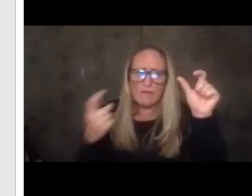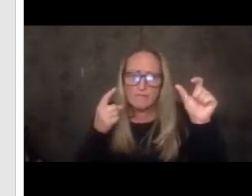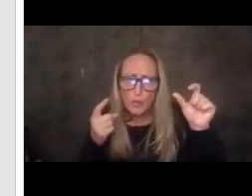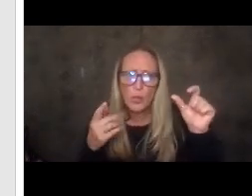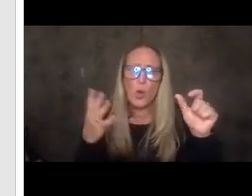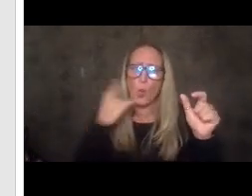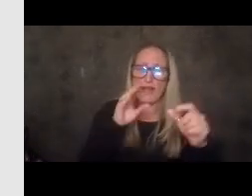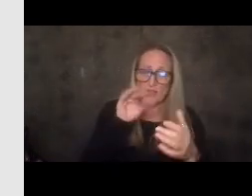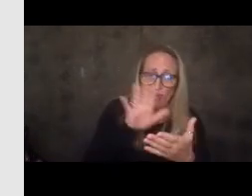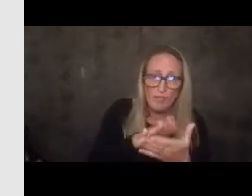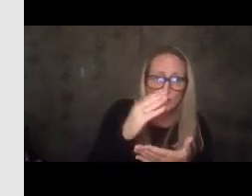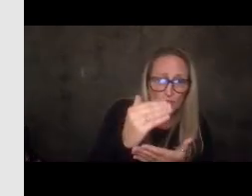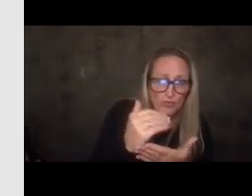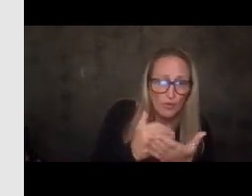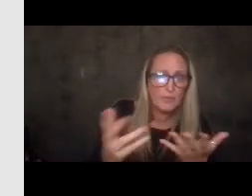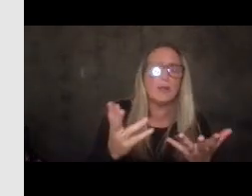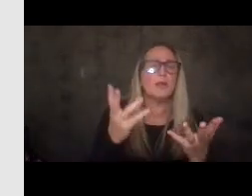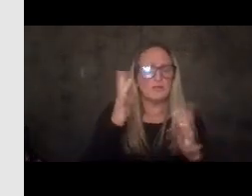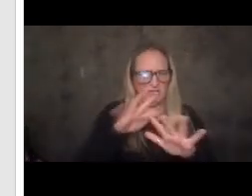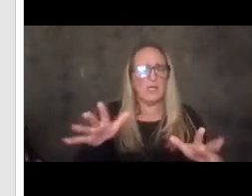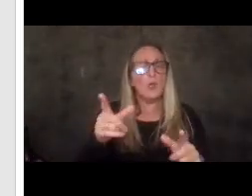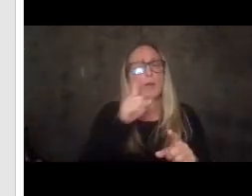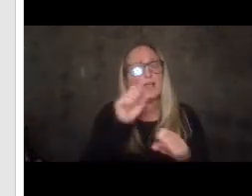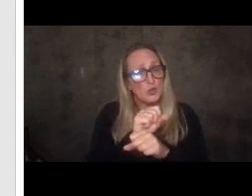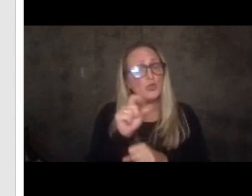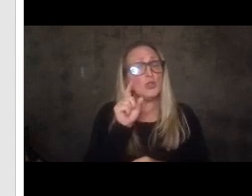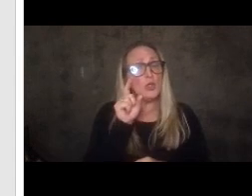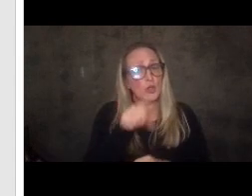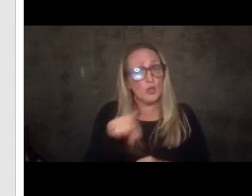Document you also want to make sure you keep the banded rows or